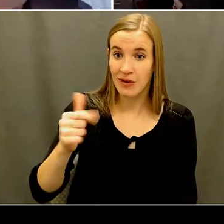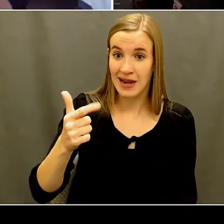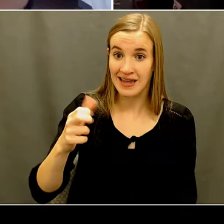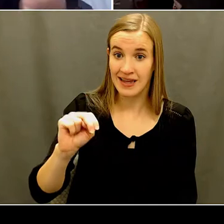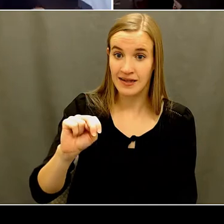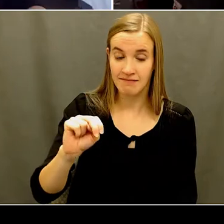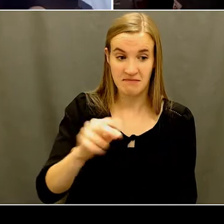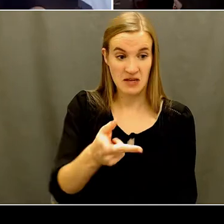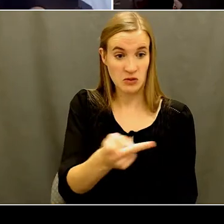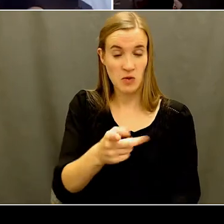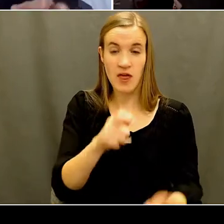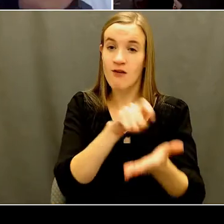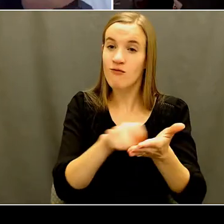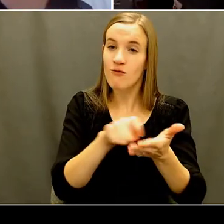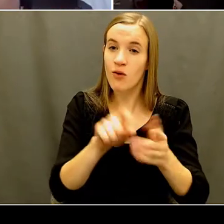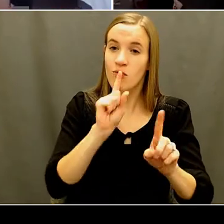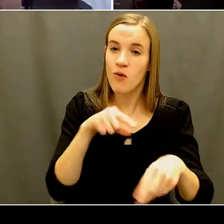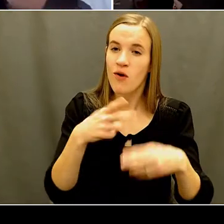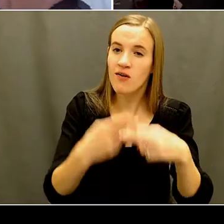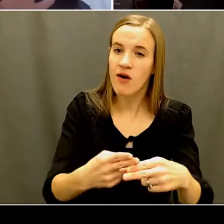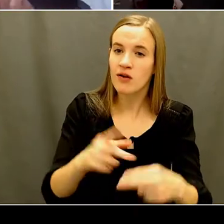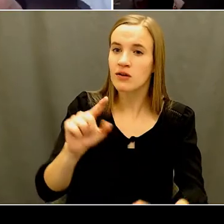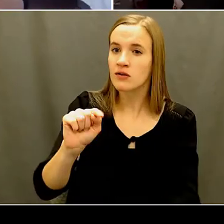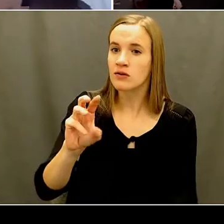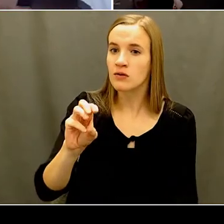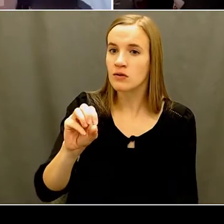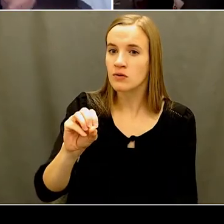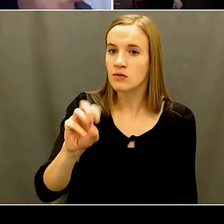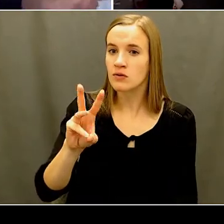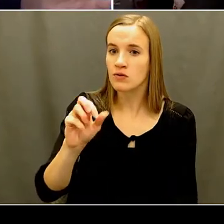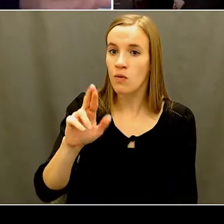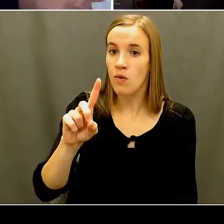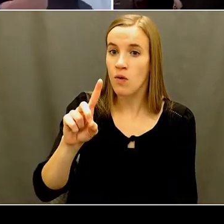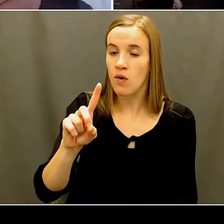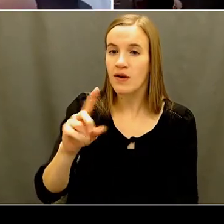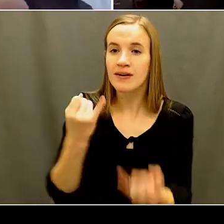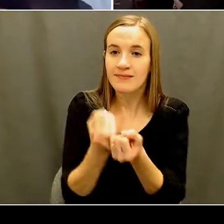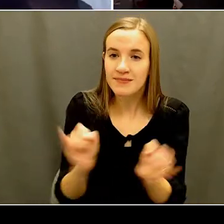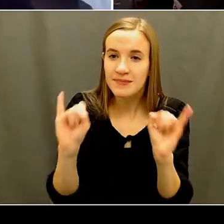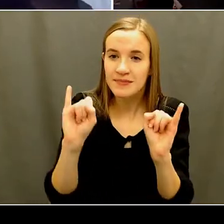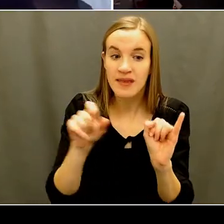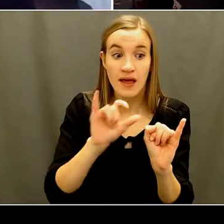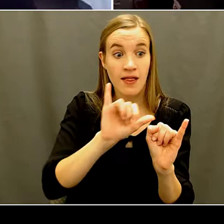lobby for the ADA. So Lex is a key figure in, in all of this. And he's